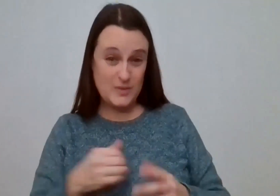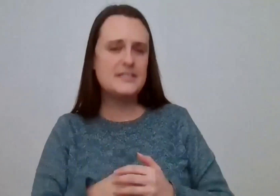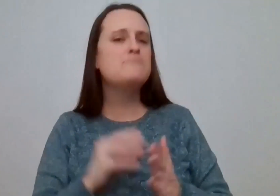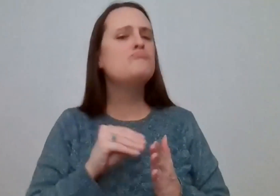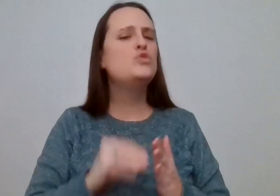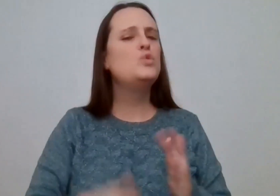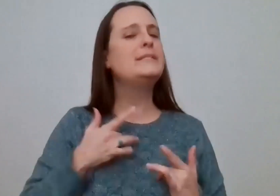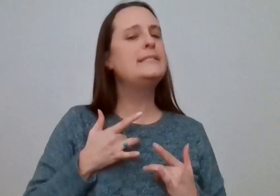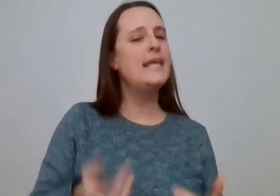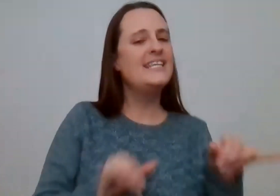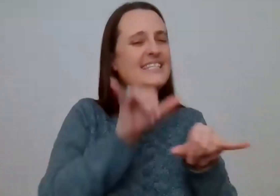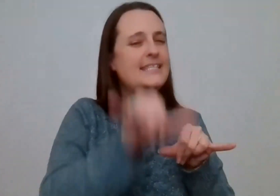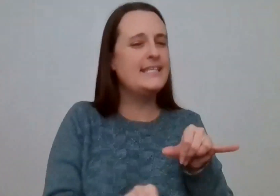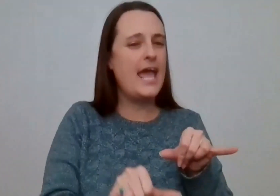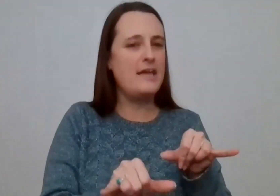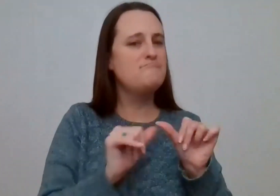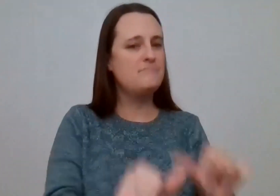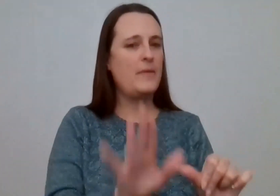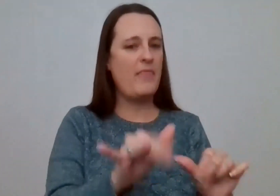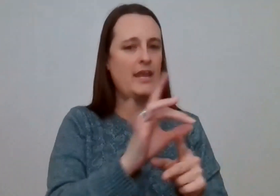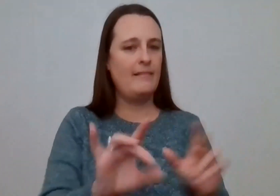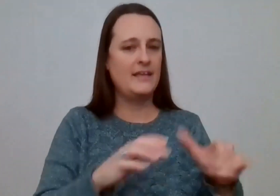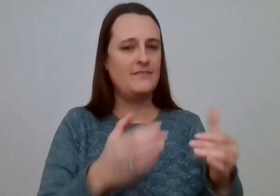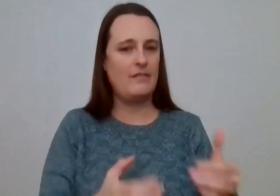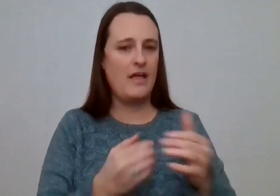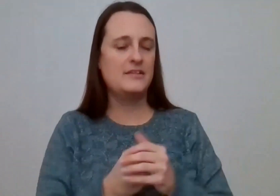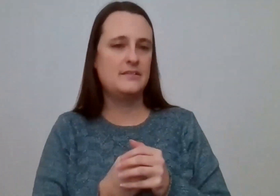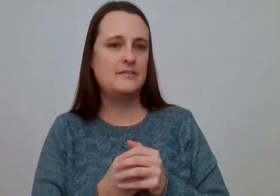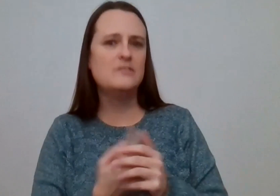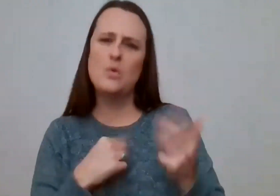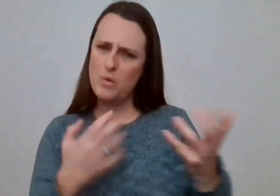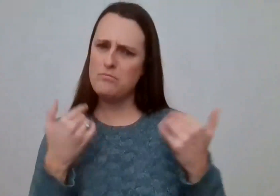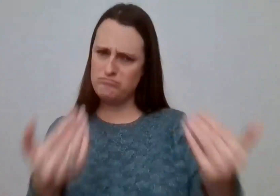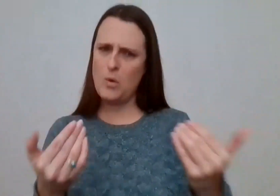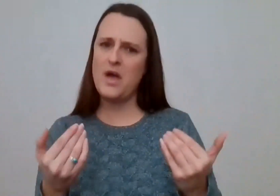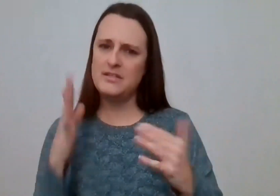elective and therefore we do want them to make that decision on the front end but going back to